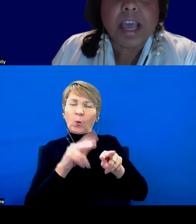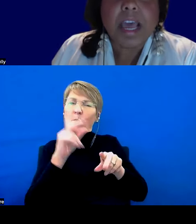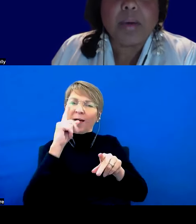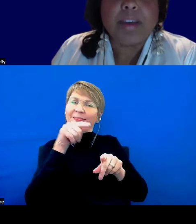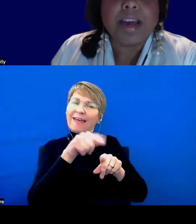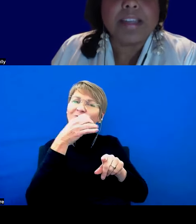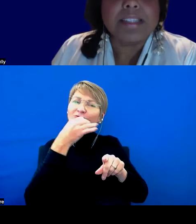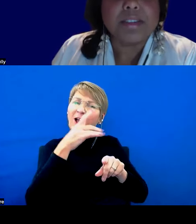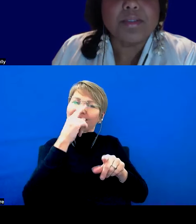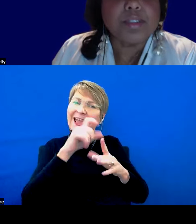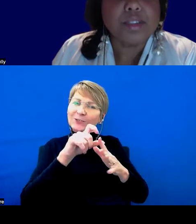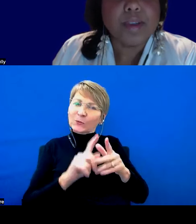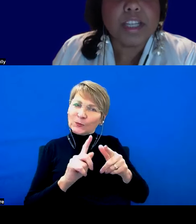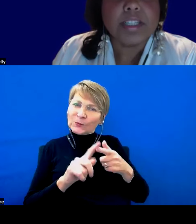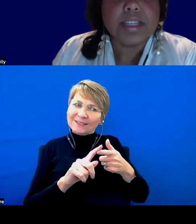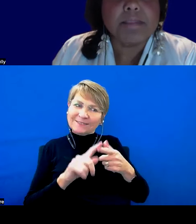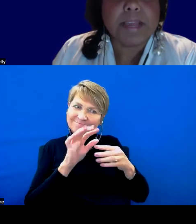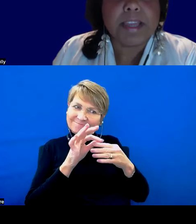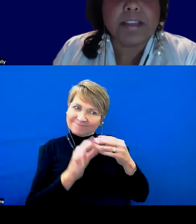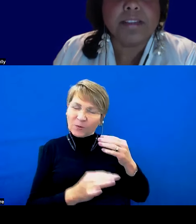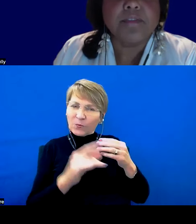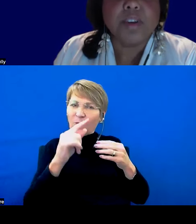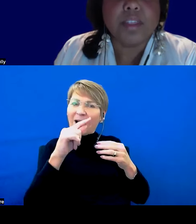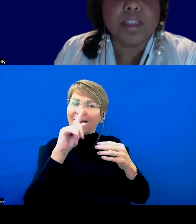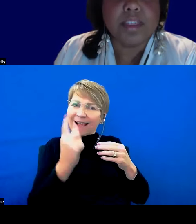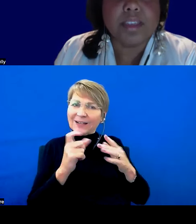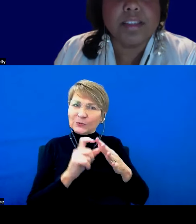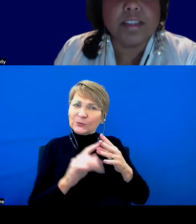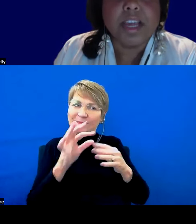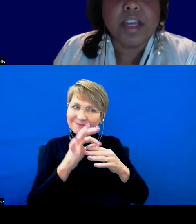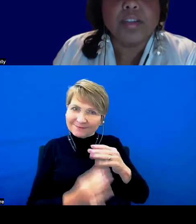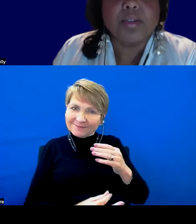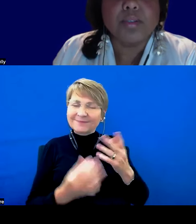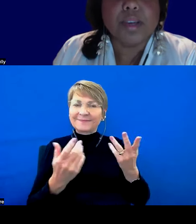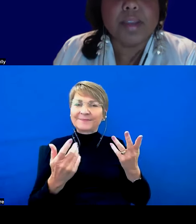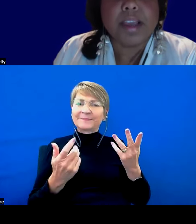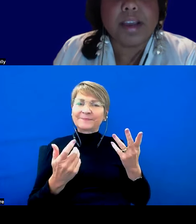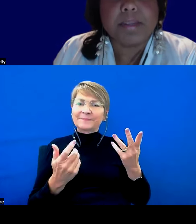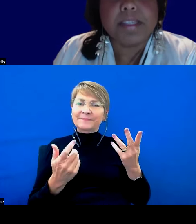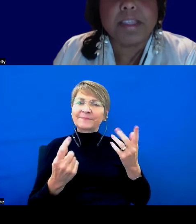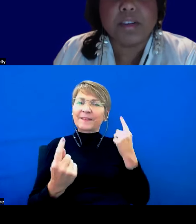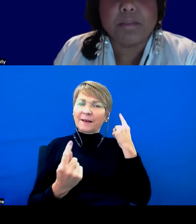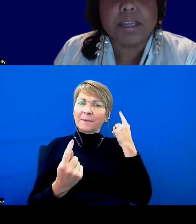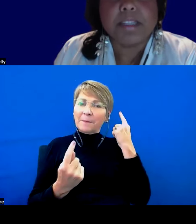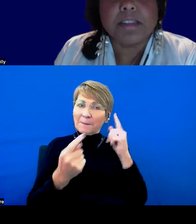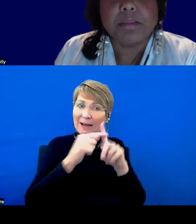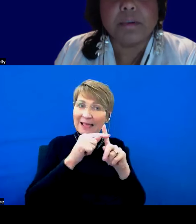however our skills do actually expand further than this to also encompass therapy to support